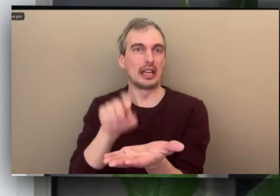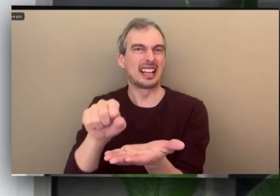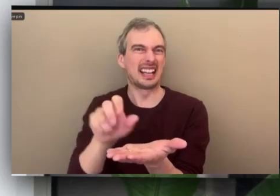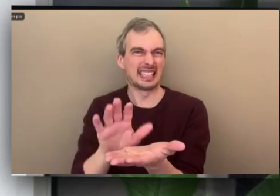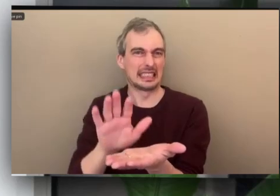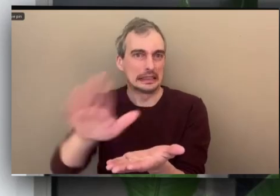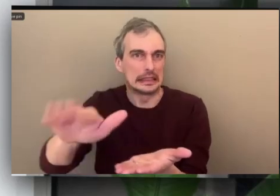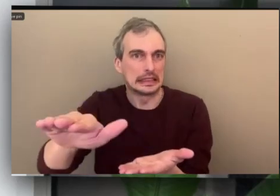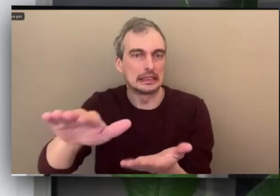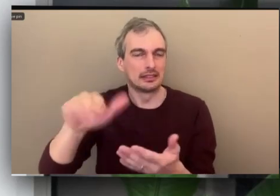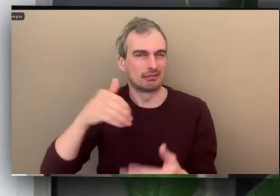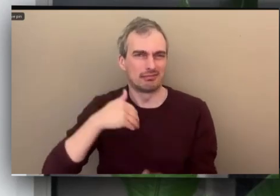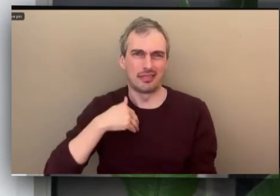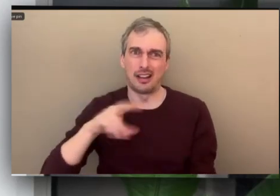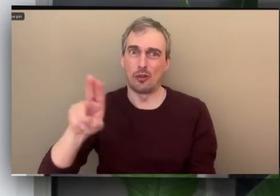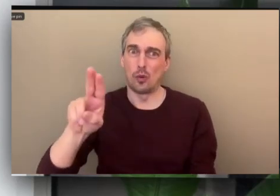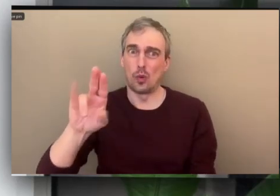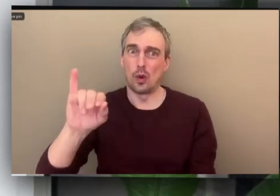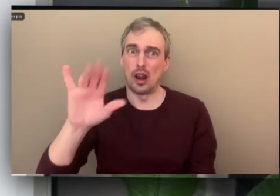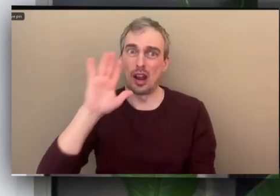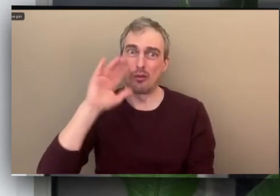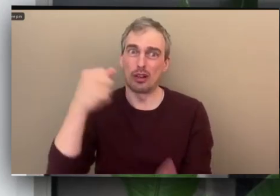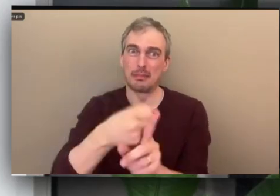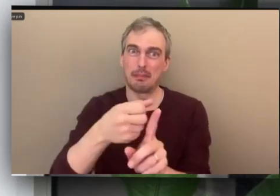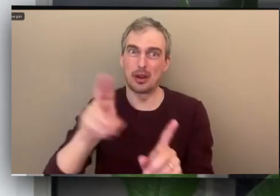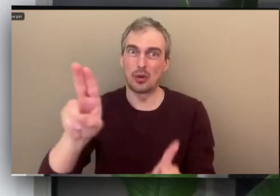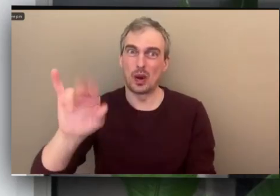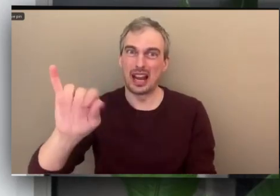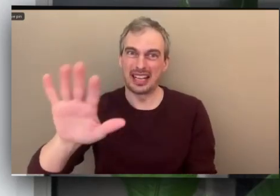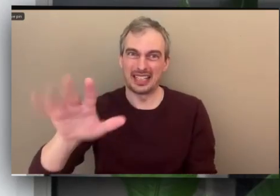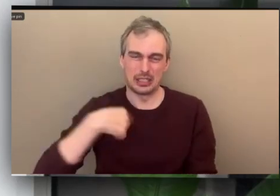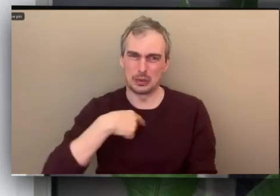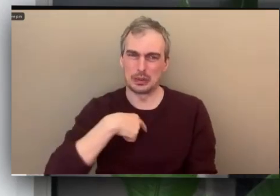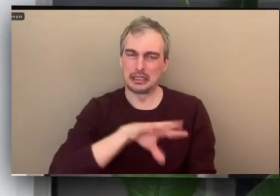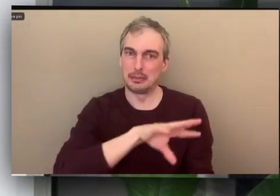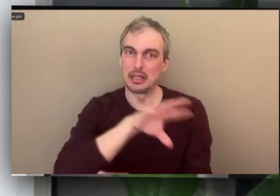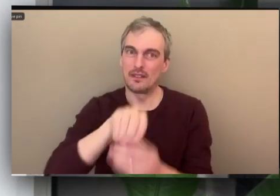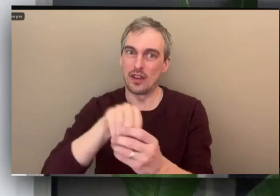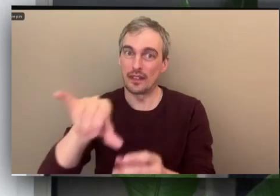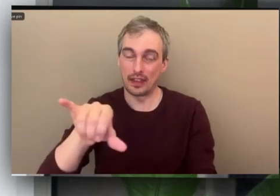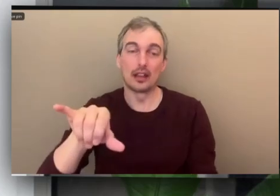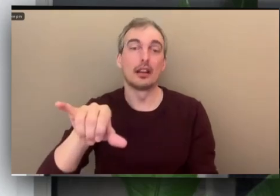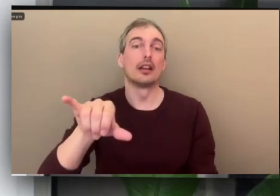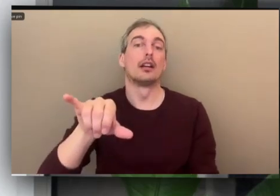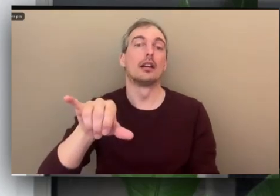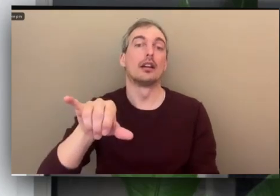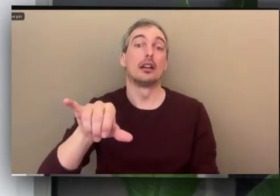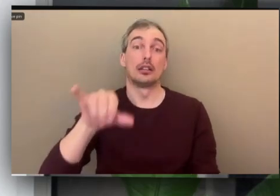If that's the case, and that product eventually gets approved, I will actually have somebody from my team assigned to that project from day one.